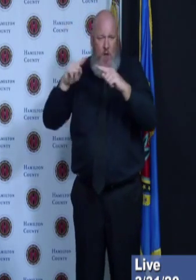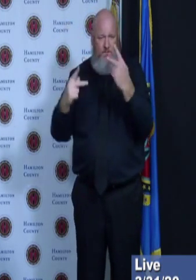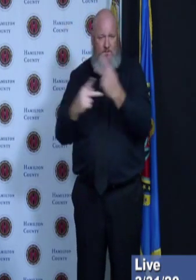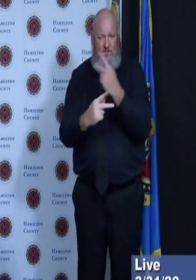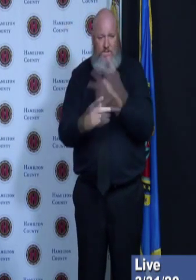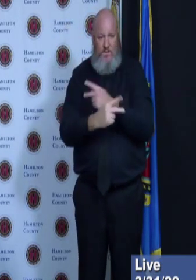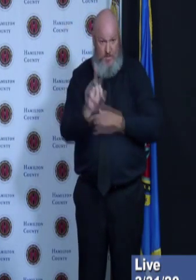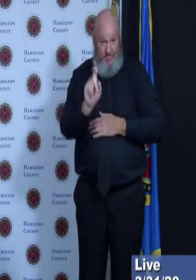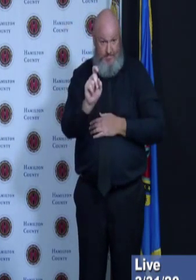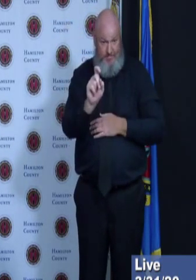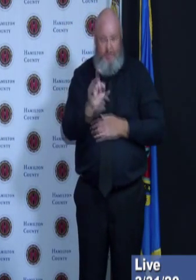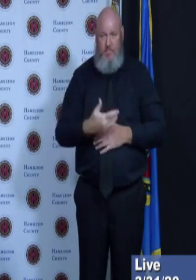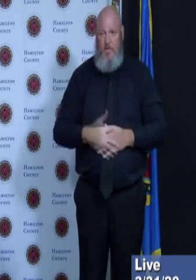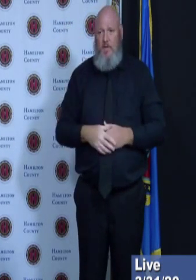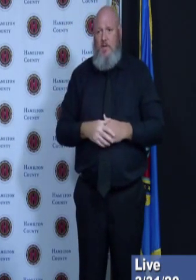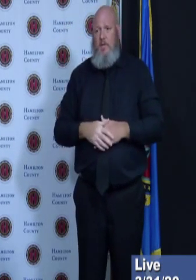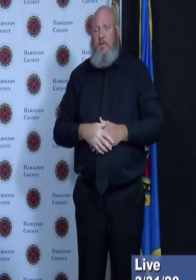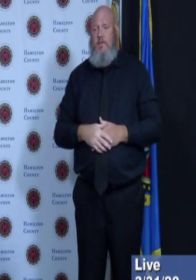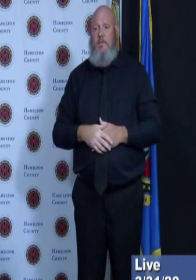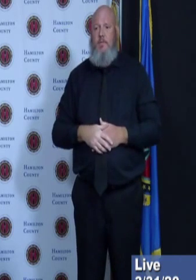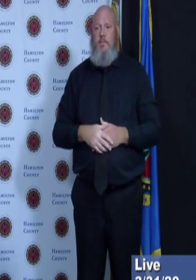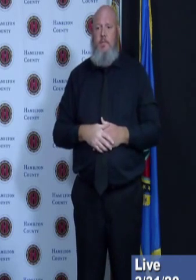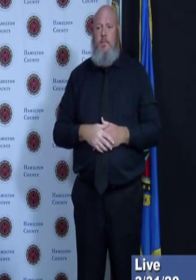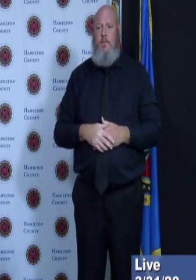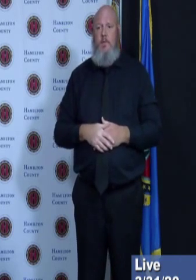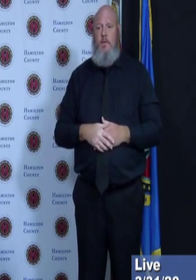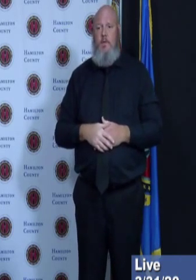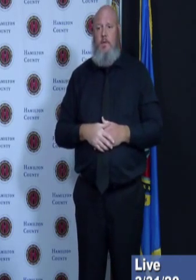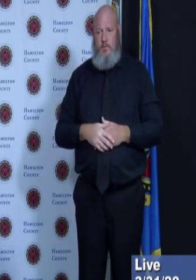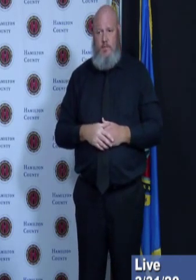and we have a question from Mariel Carbone